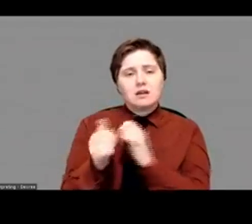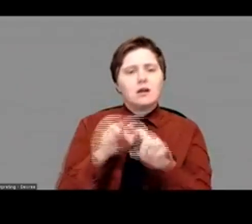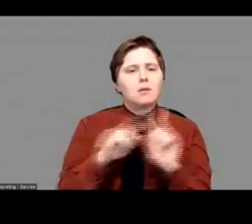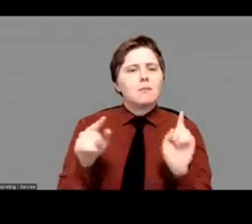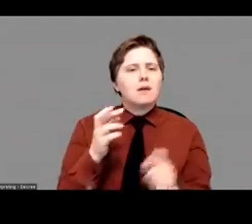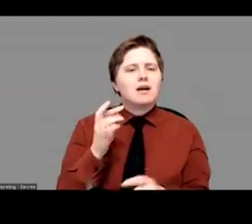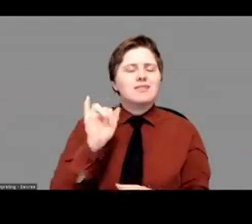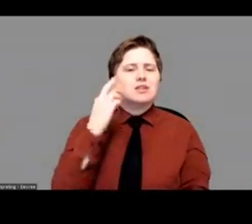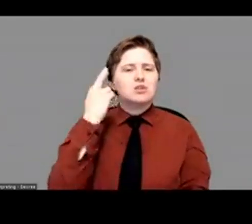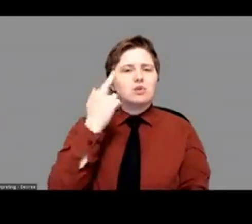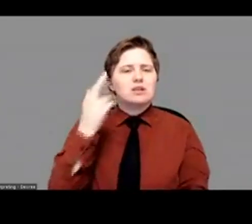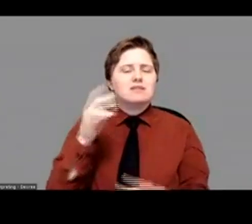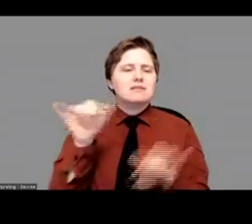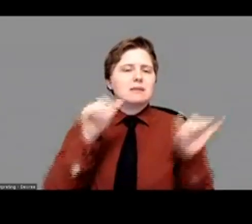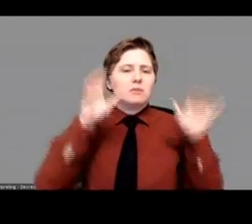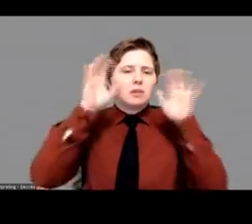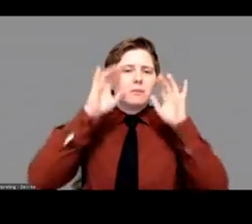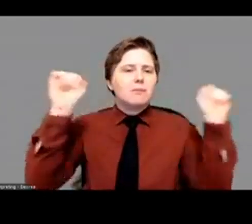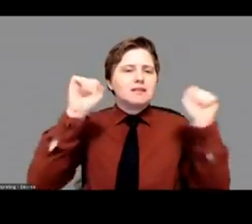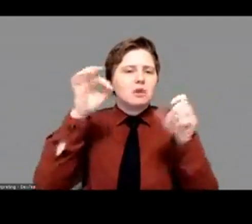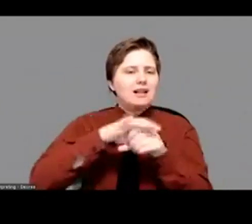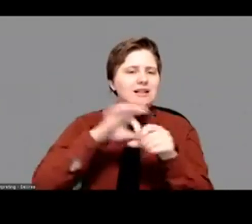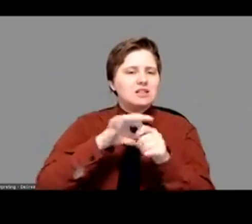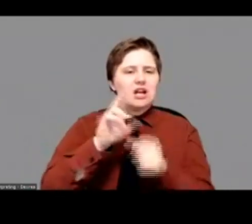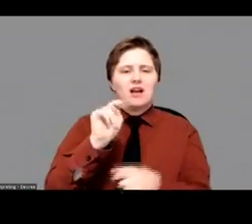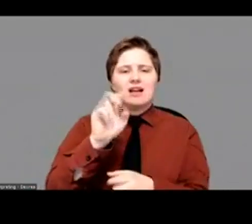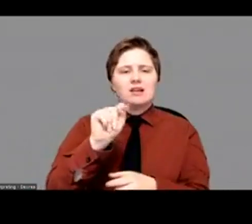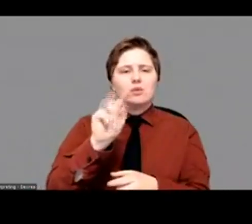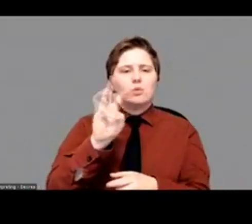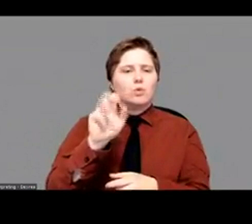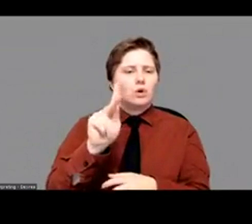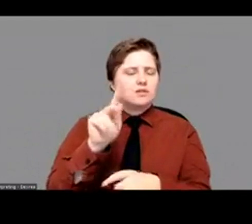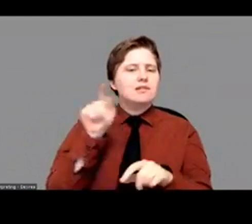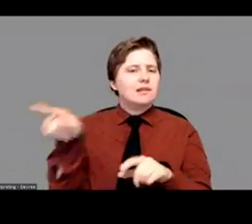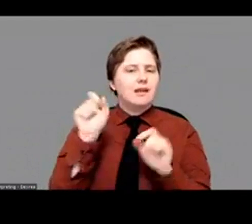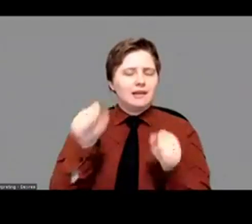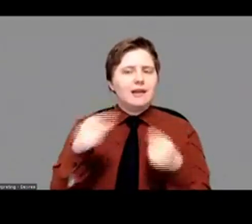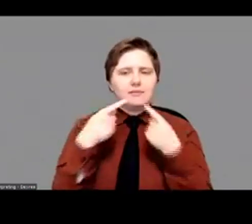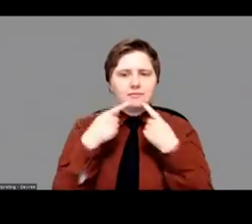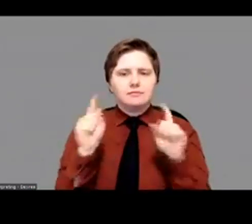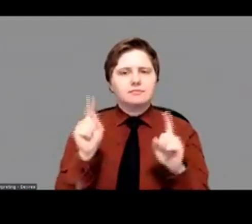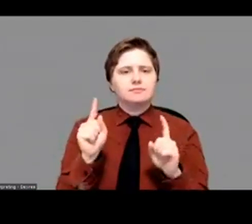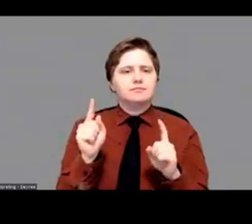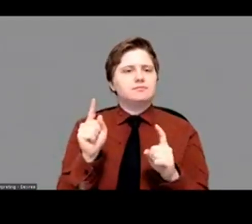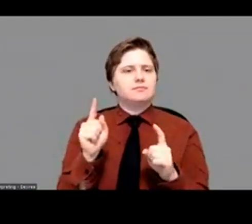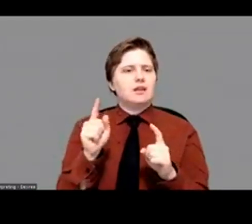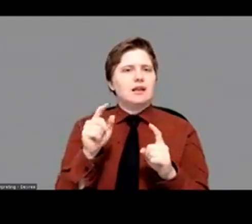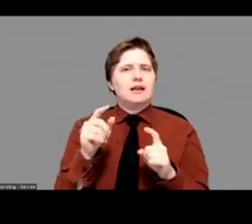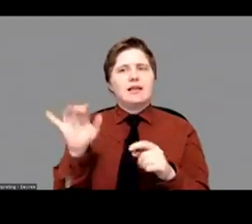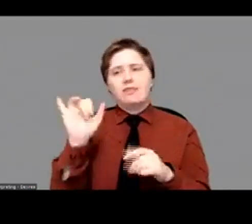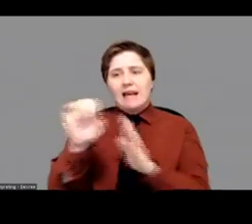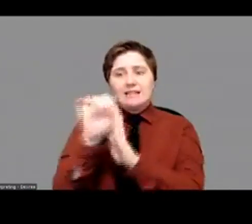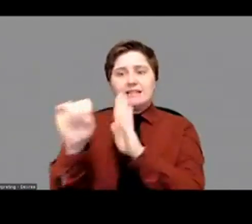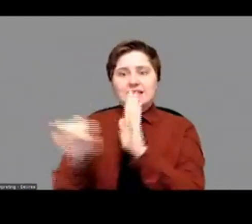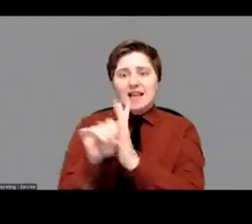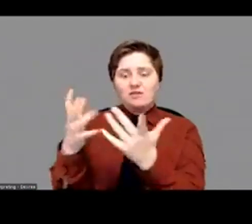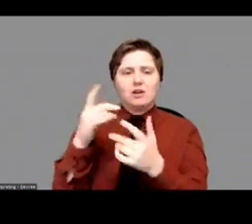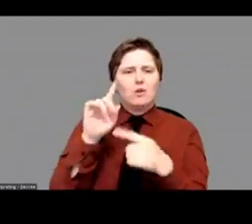it's the reason that on a presidential election, the networks can call. They can call this state when 1% of the vote is in, well, technically.